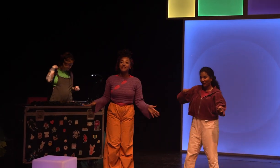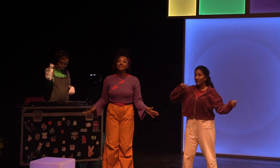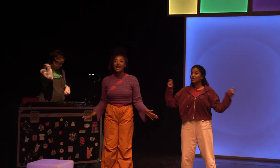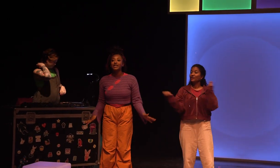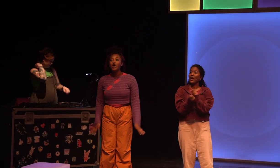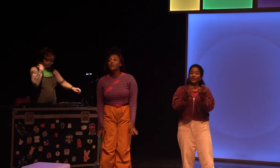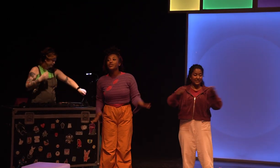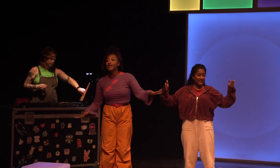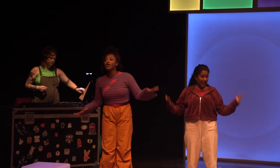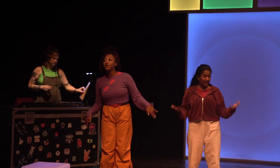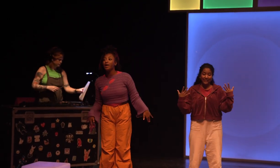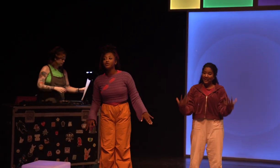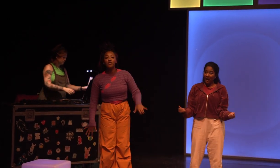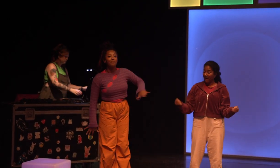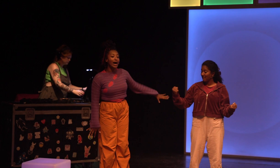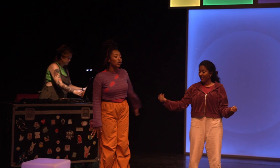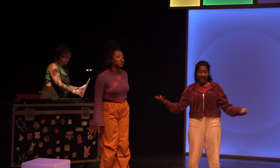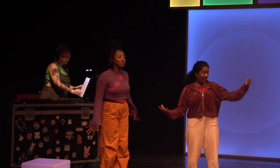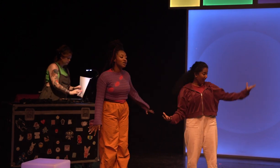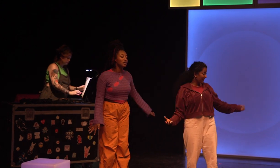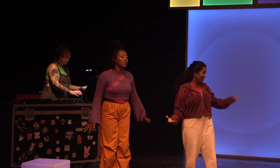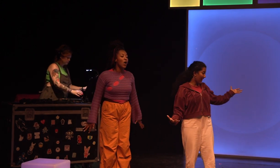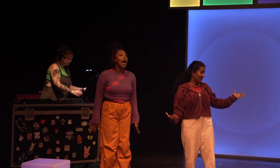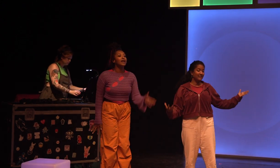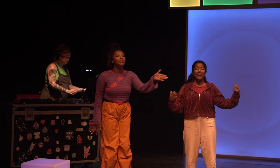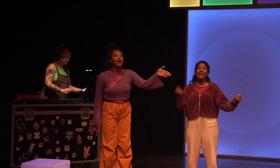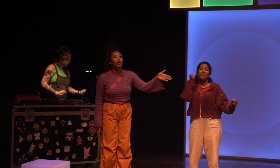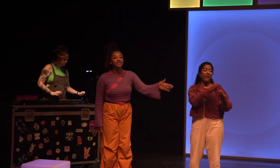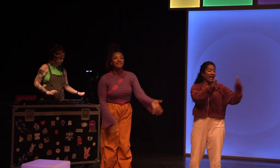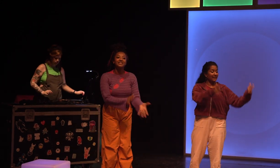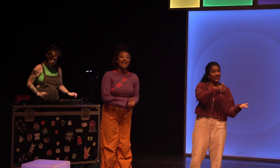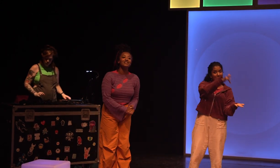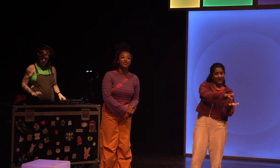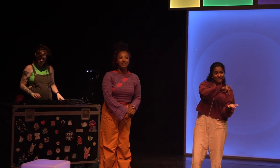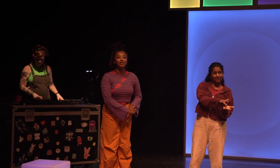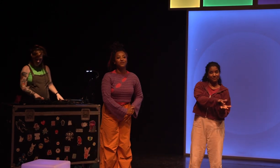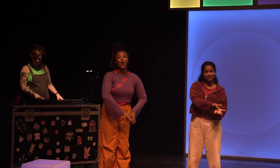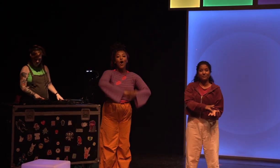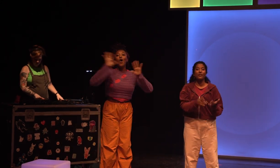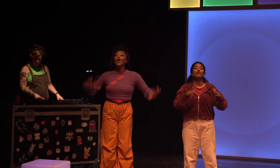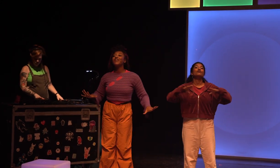Just to let you know, we've reset the stage with three cube lights on the back corners of the dance floor, and a black box in the centre of the dance floor, all